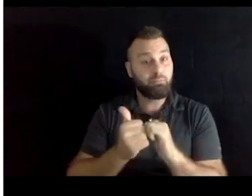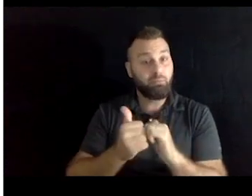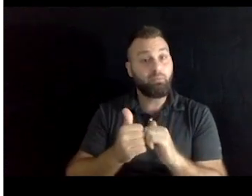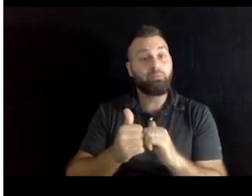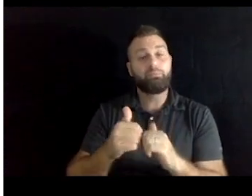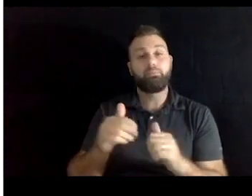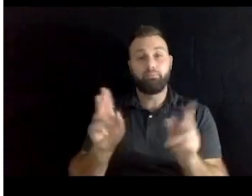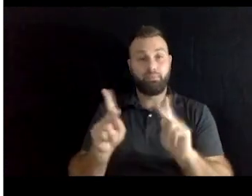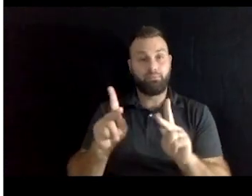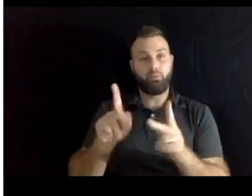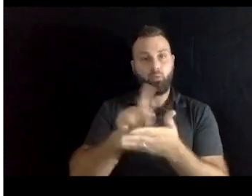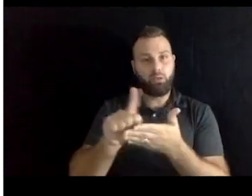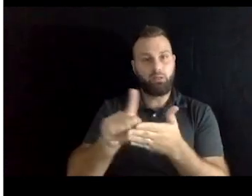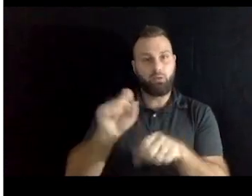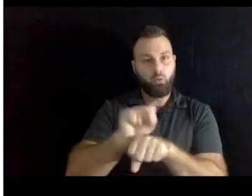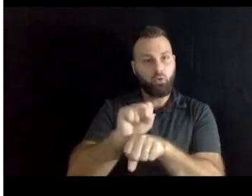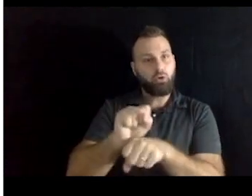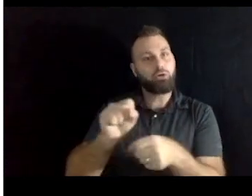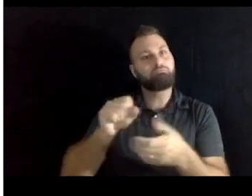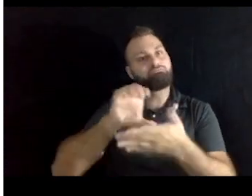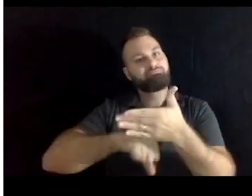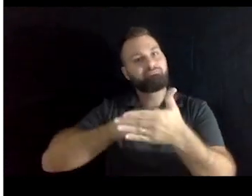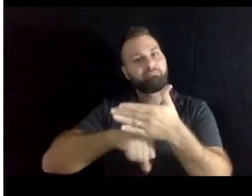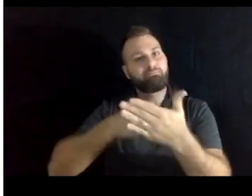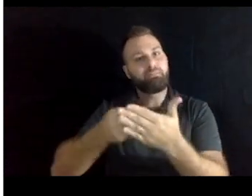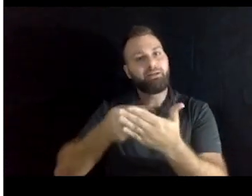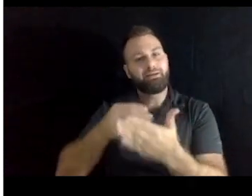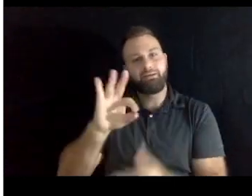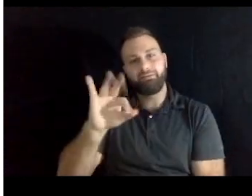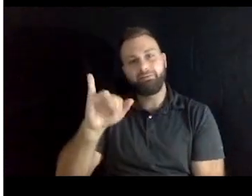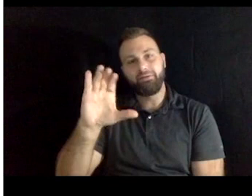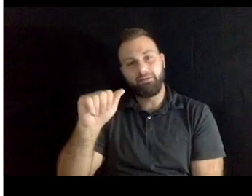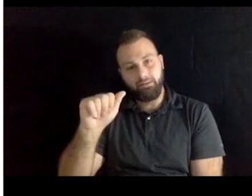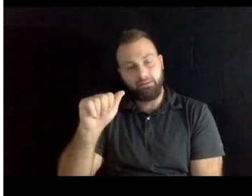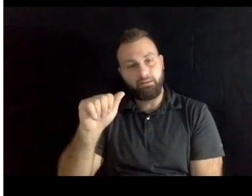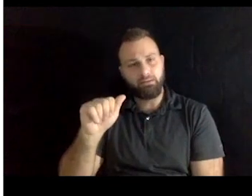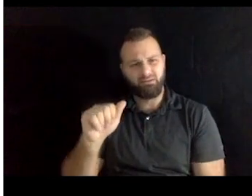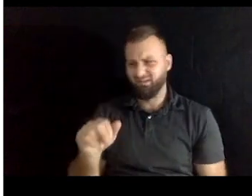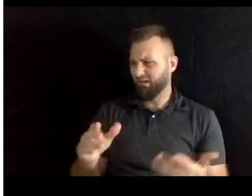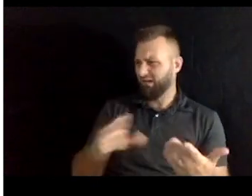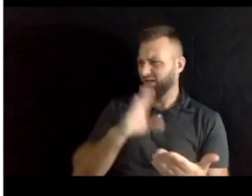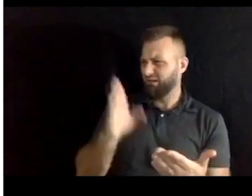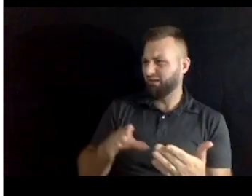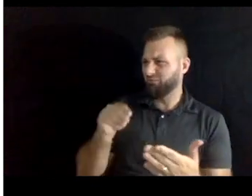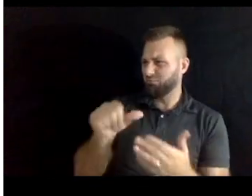so you might think to yourself well i've never paid into SSDI well if